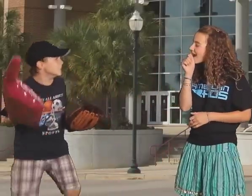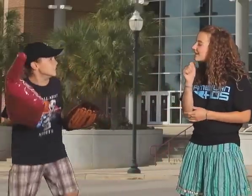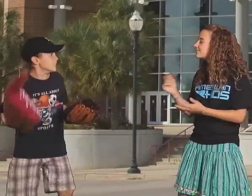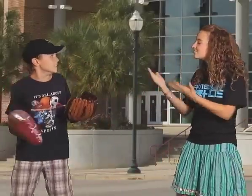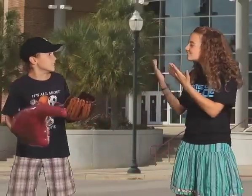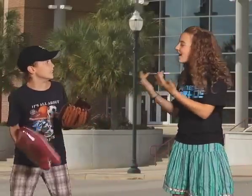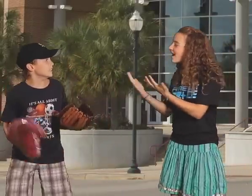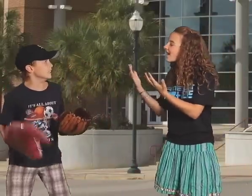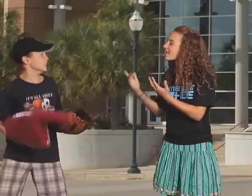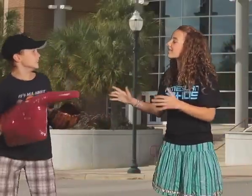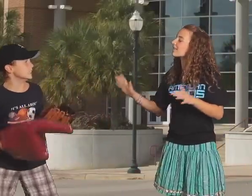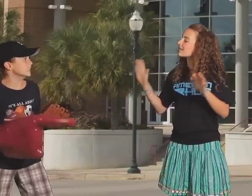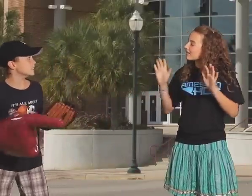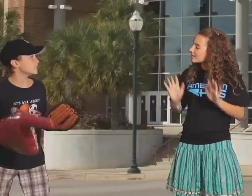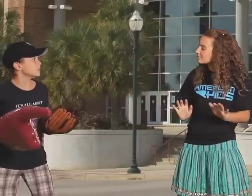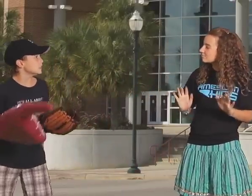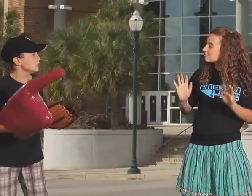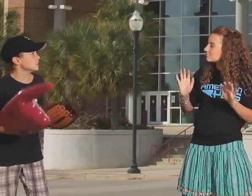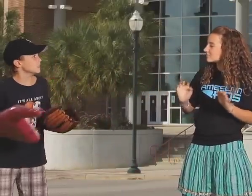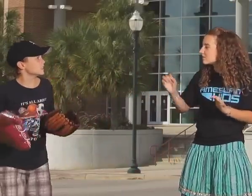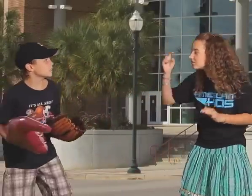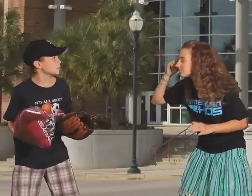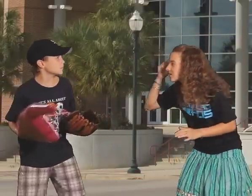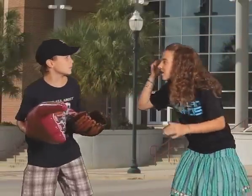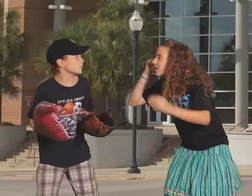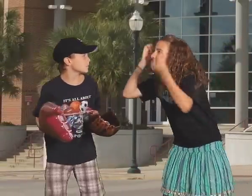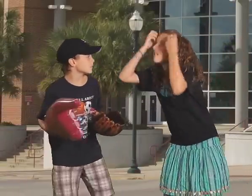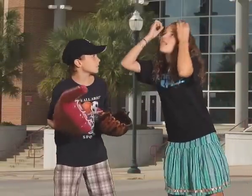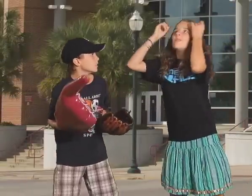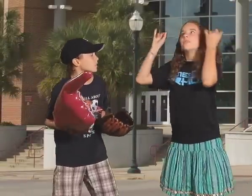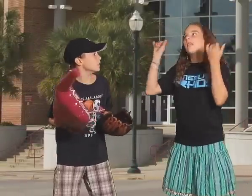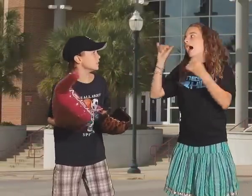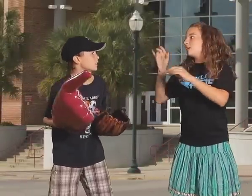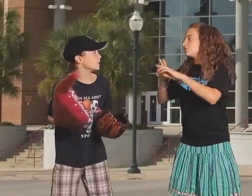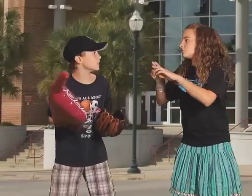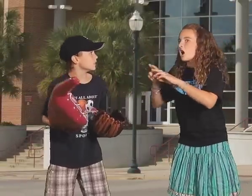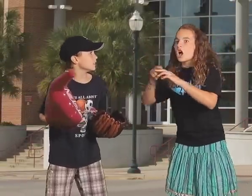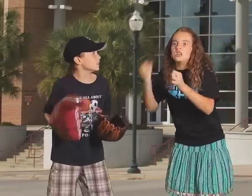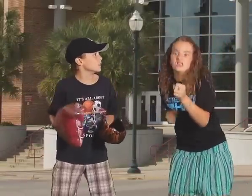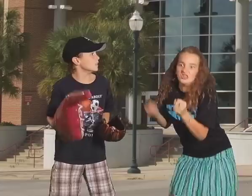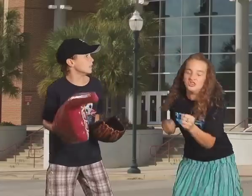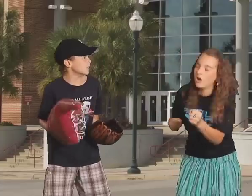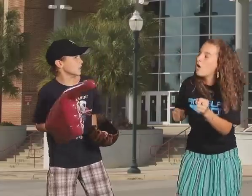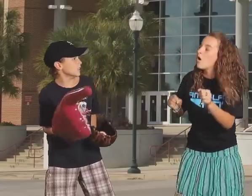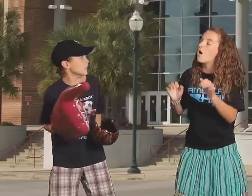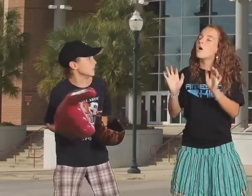‚ô™ PATIENCE. ‚ô™ styl ˇˇˇˇ EASE UP ON THE THROTTLE. YOUR MIND'S LIKE A RUNAWAY TRAIN.